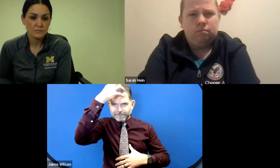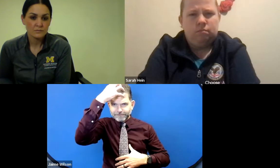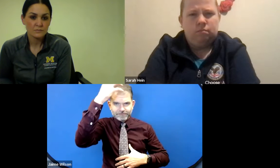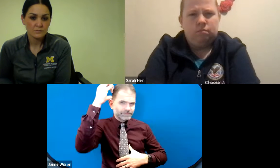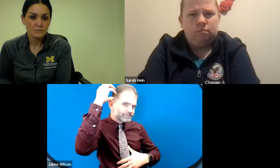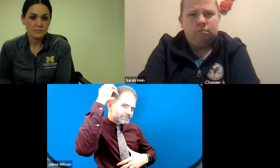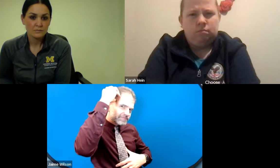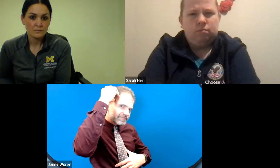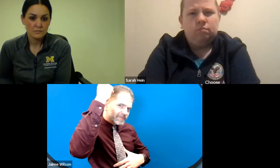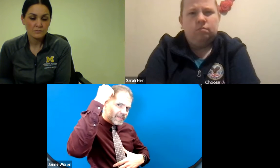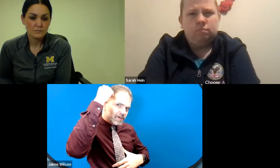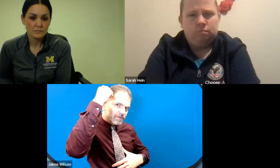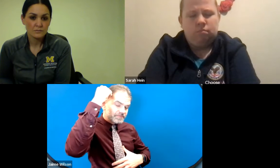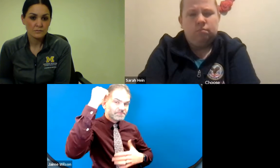ASL Interpreter: It's part of the frontal lobe right?